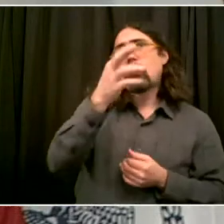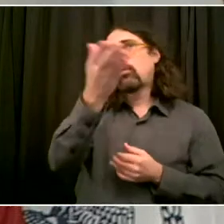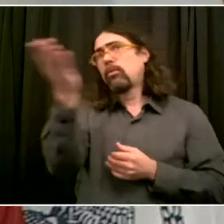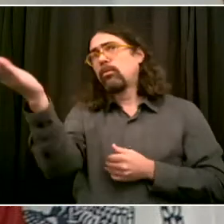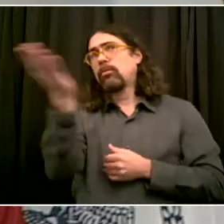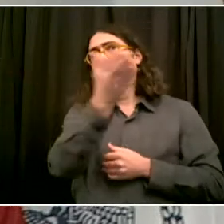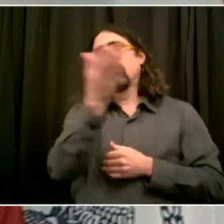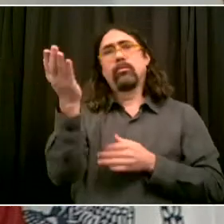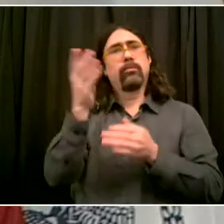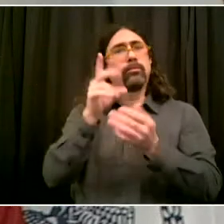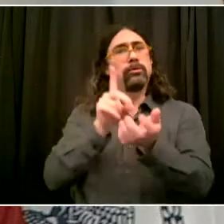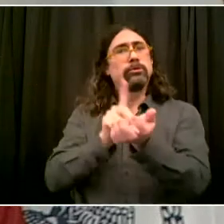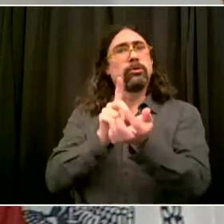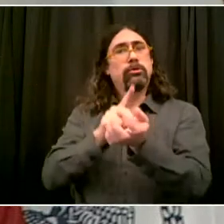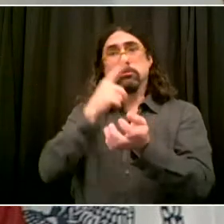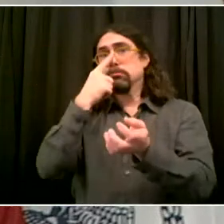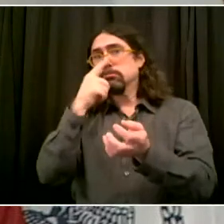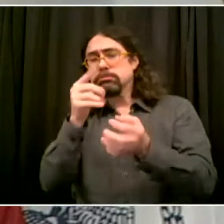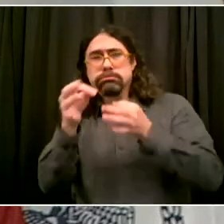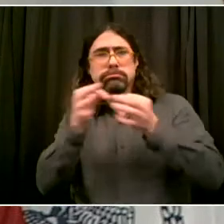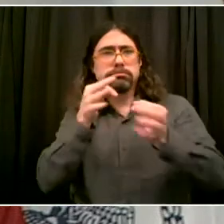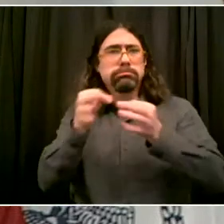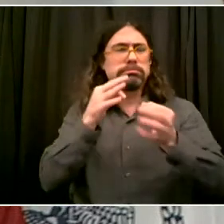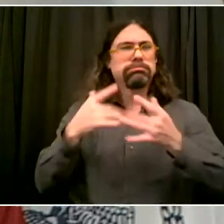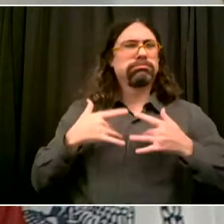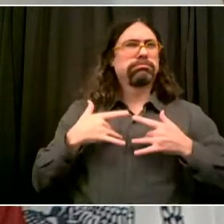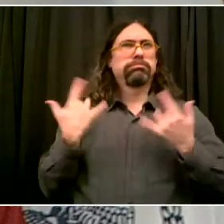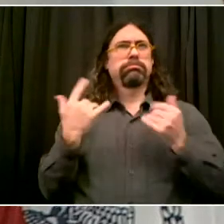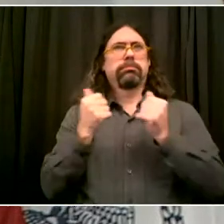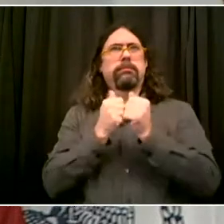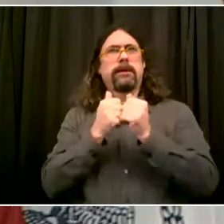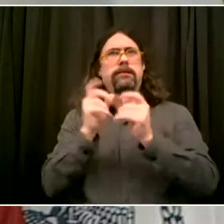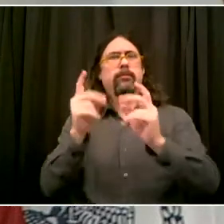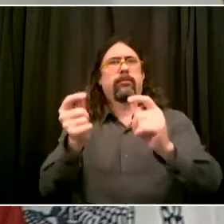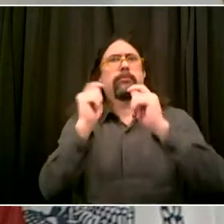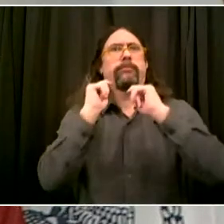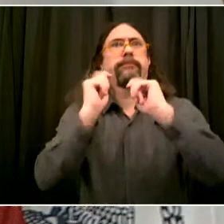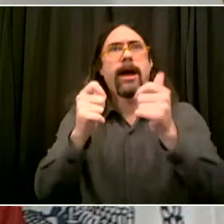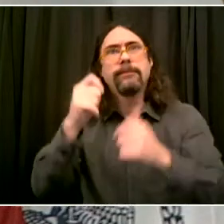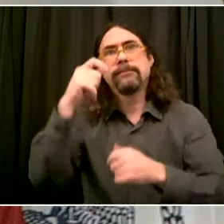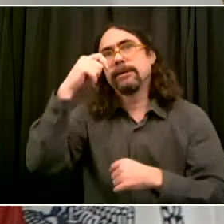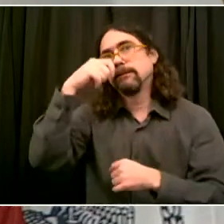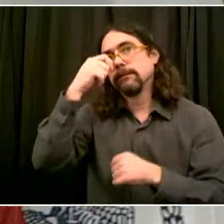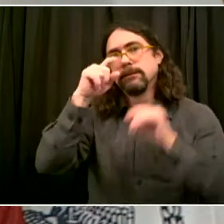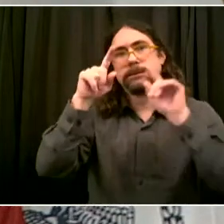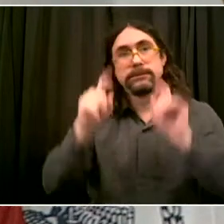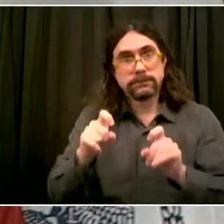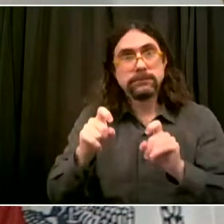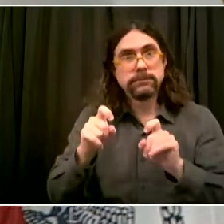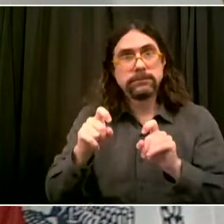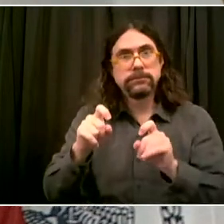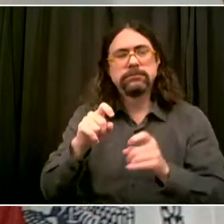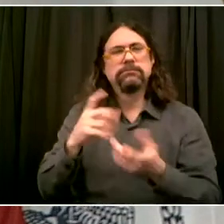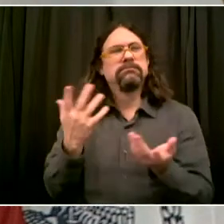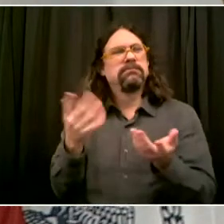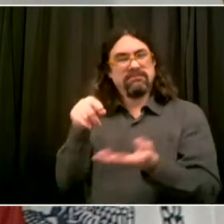TESTS DOES THE CITY HAVE ON HAND NOW AND HAS THIS SITUATIO